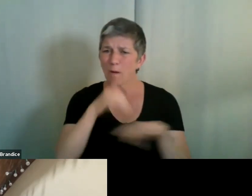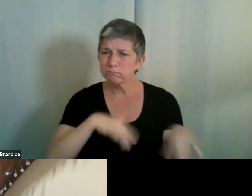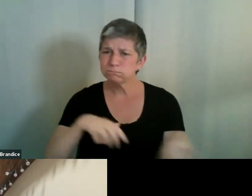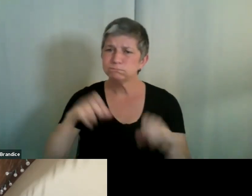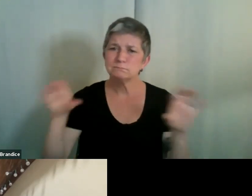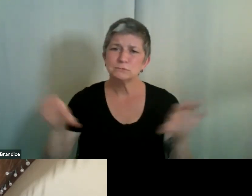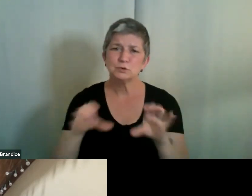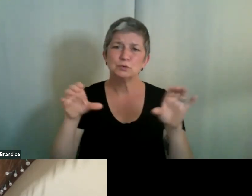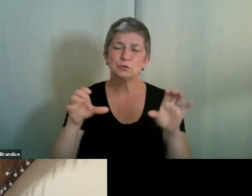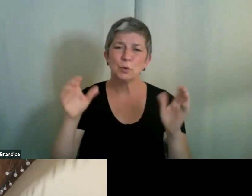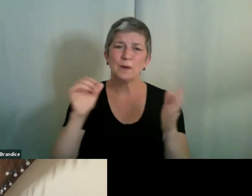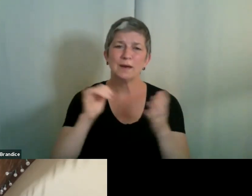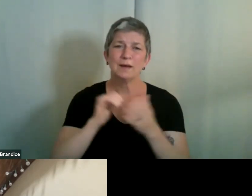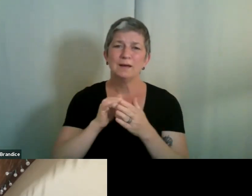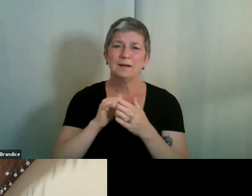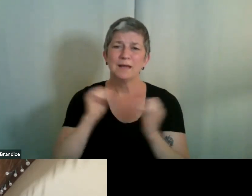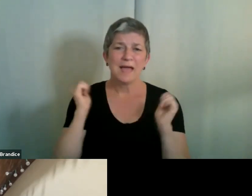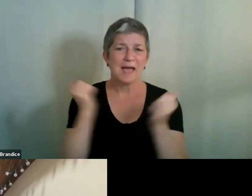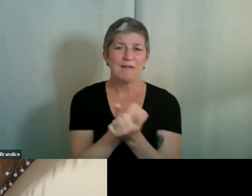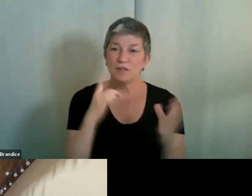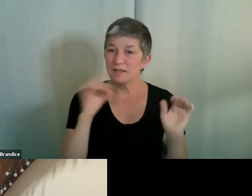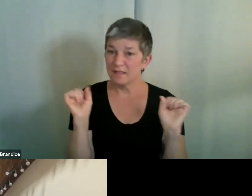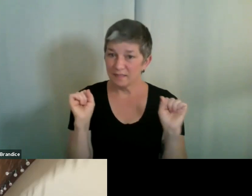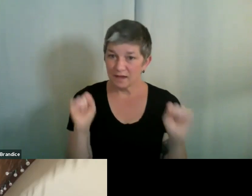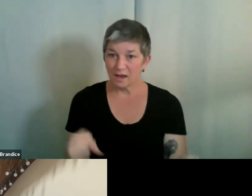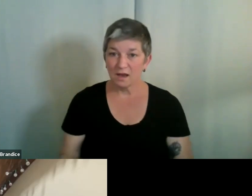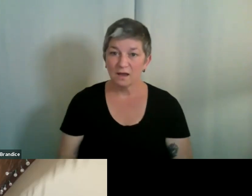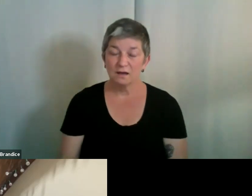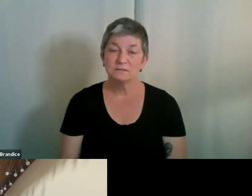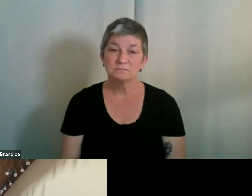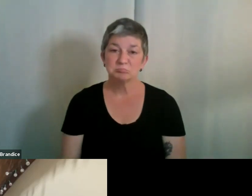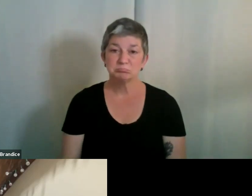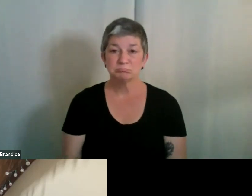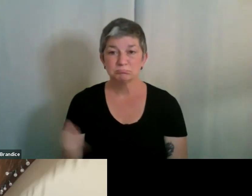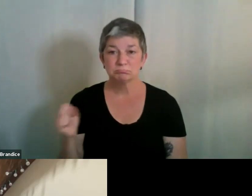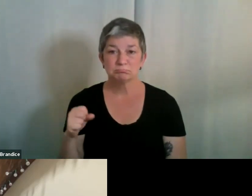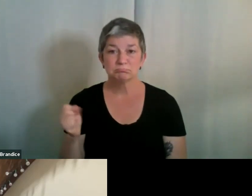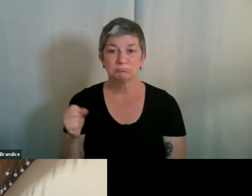know, all that they can. So yeah, I would be happy to do